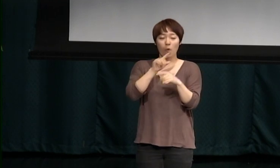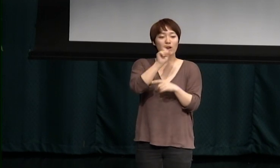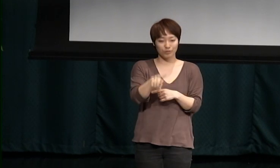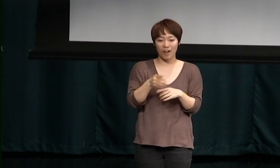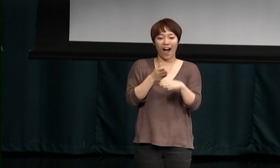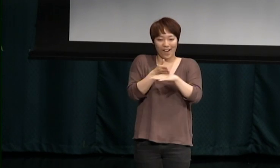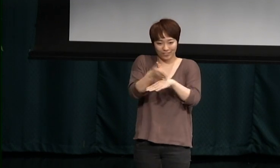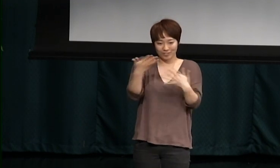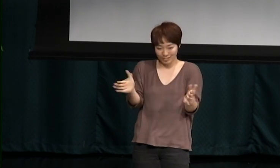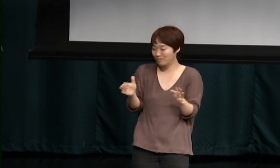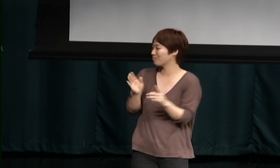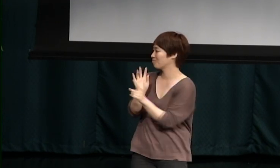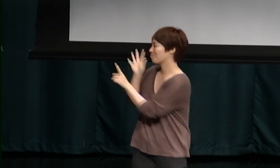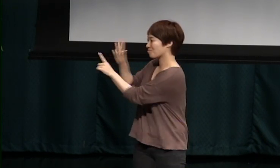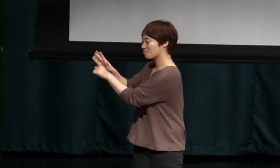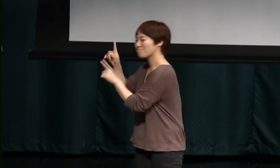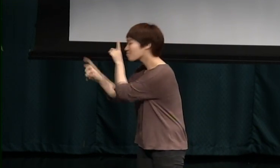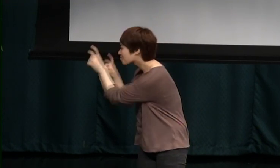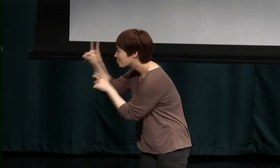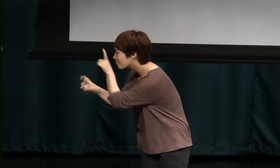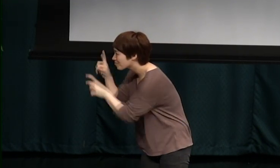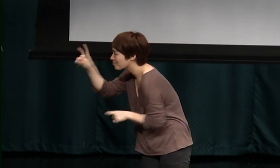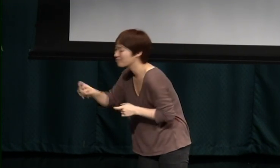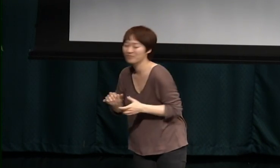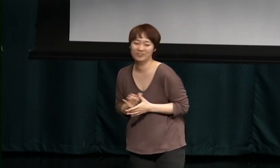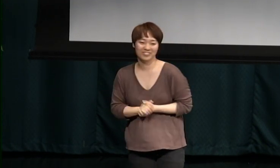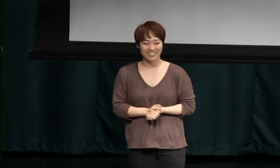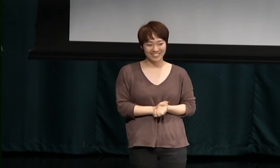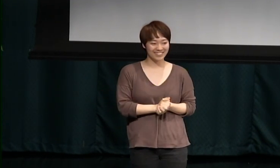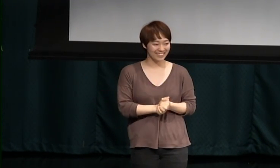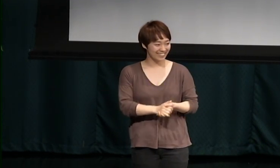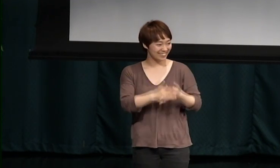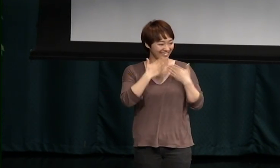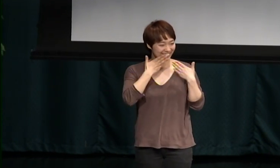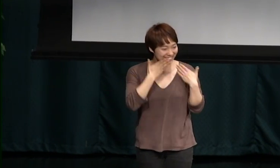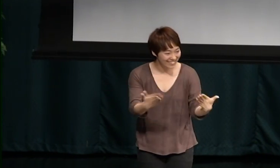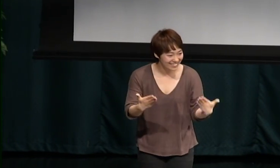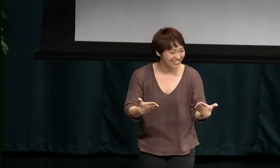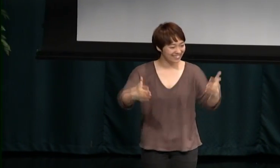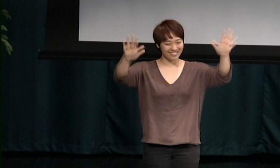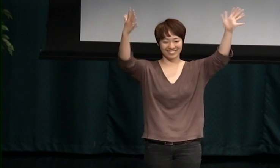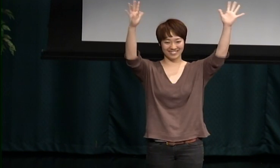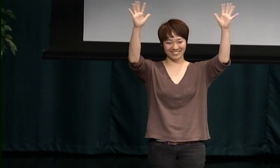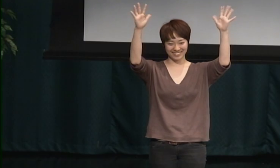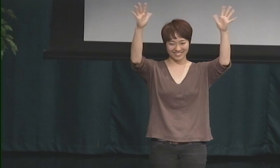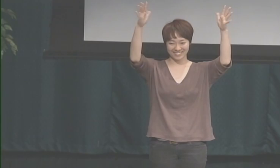thank you as well. If you have more questions, our speakers have agreed to stay and address them.